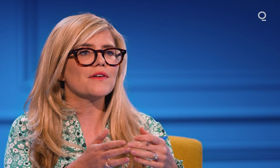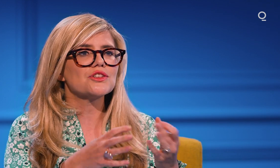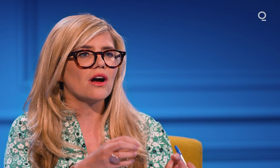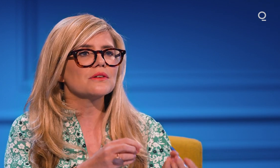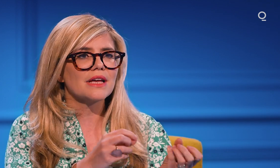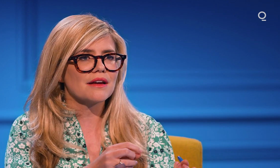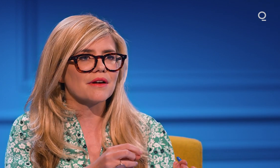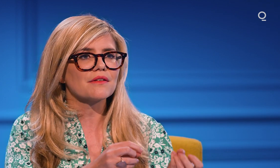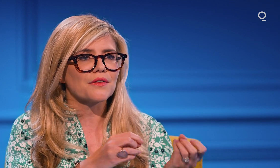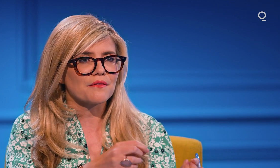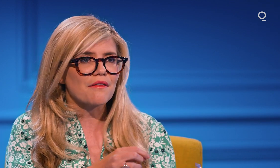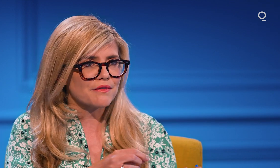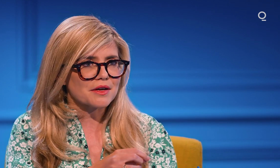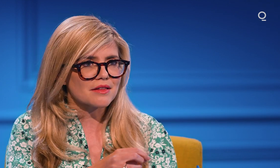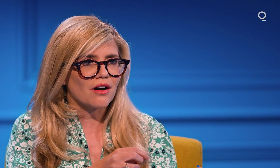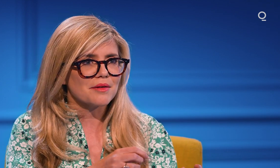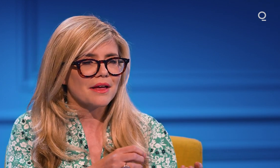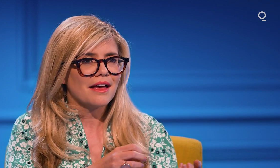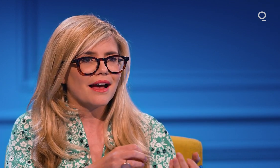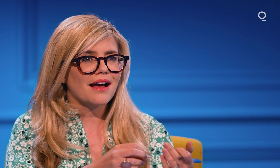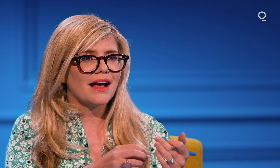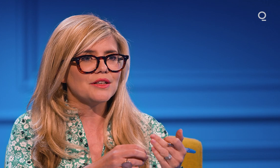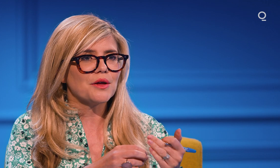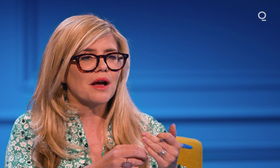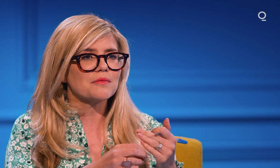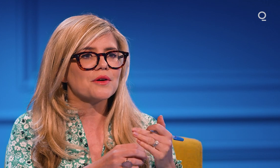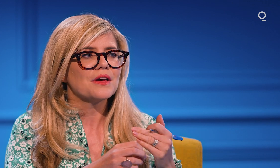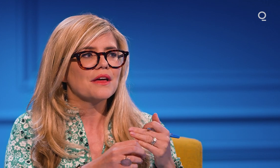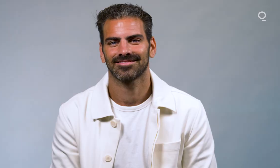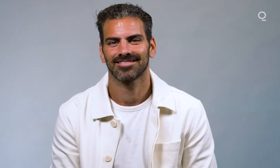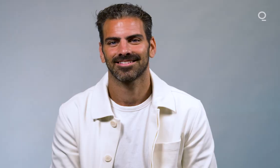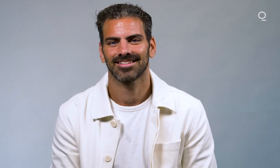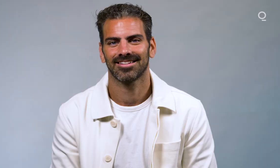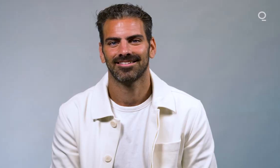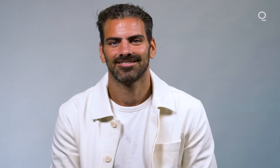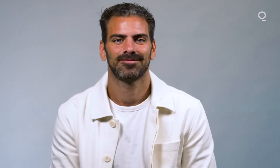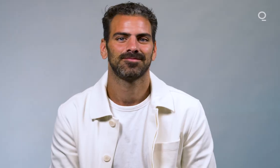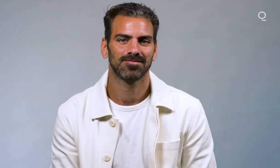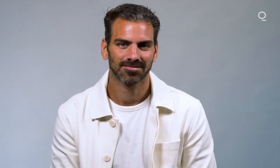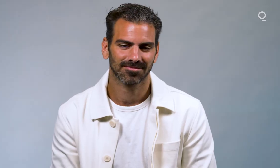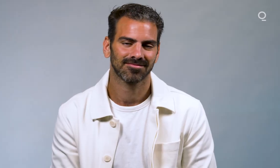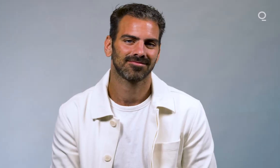of a child hearing for the very first time. And you know, I suppose, there is that narrative that then goes along with